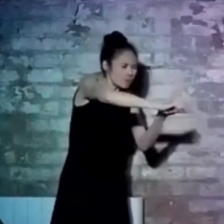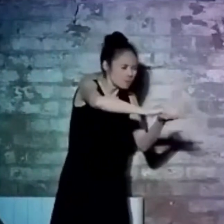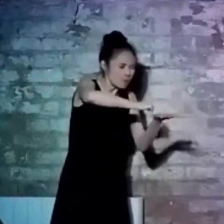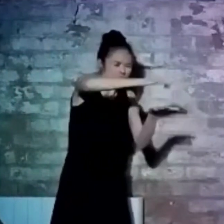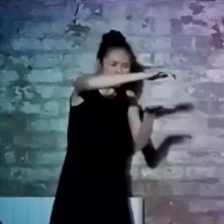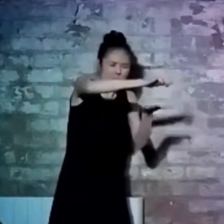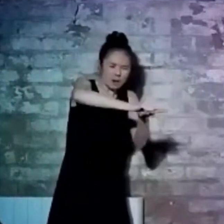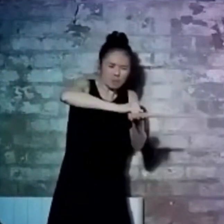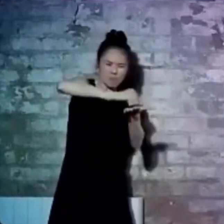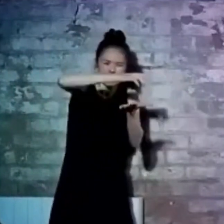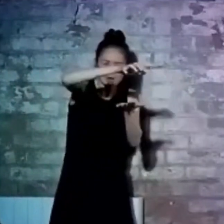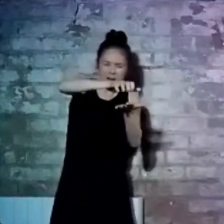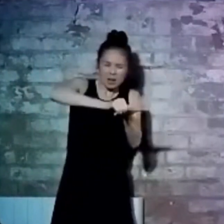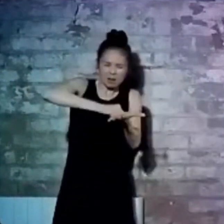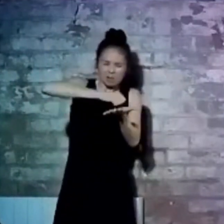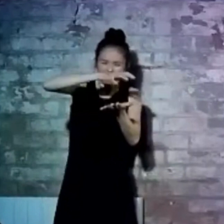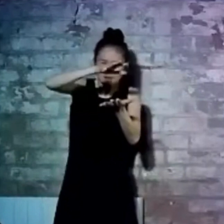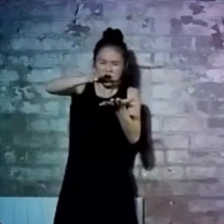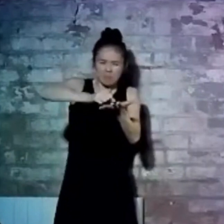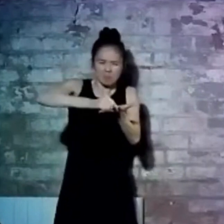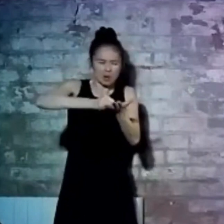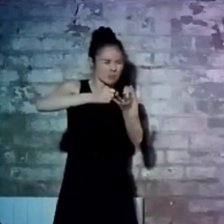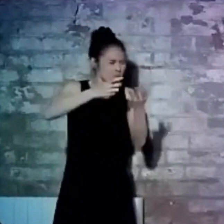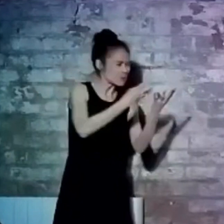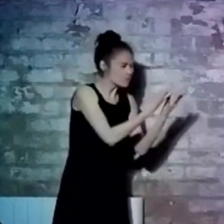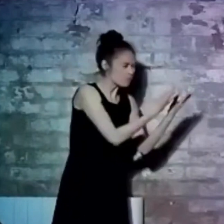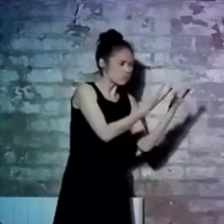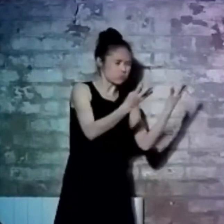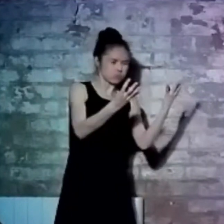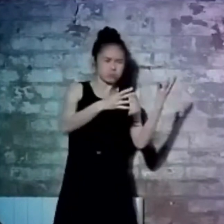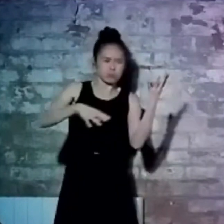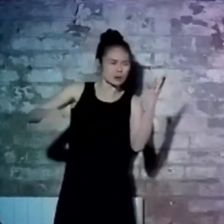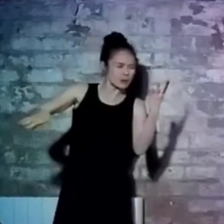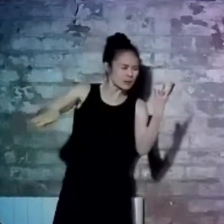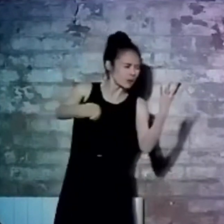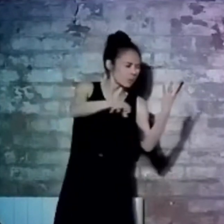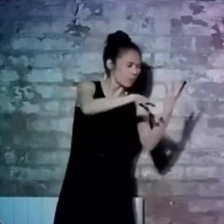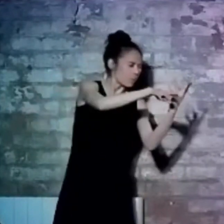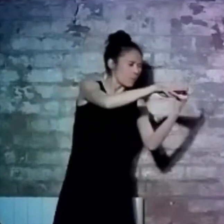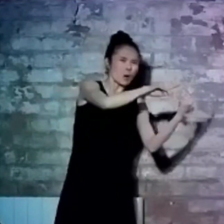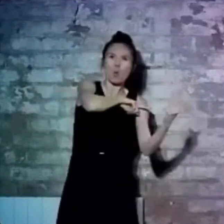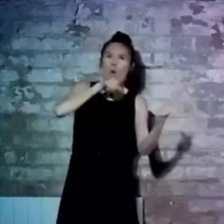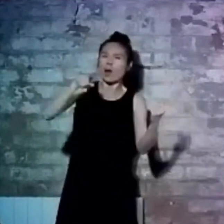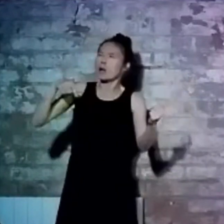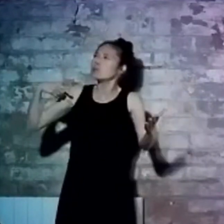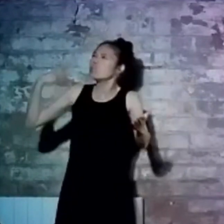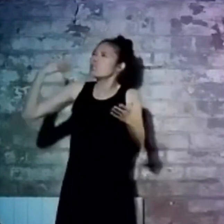Nay. Greece will sack Troy as a matter of offence at having been contained for near a decade.